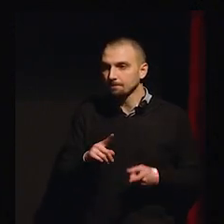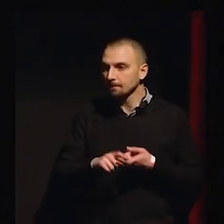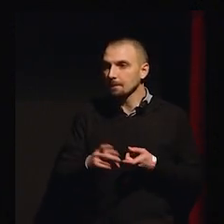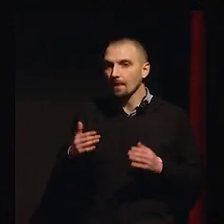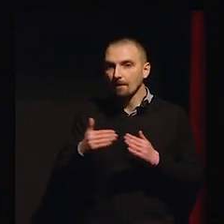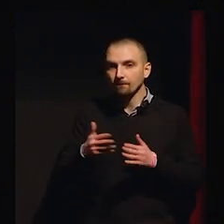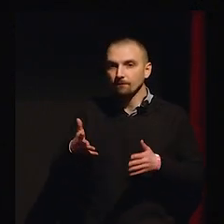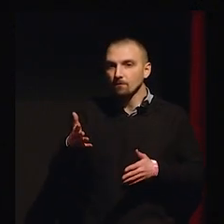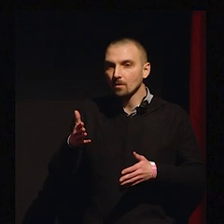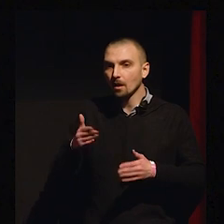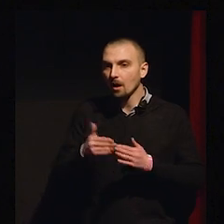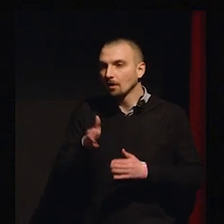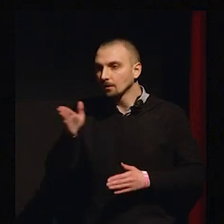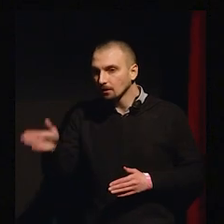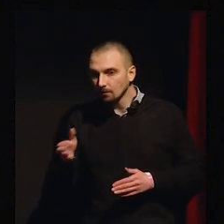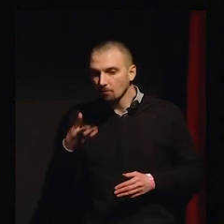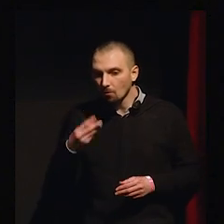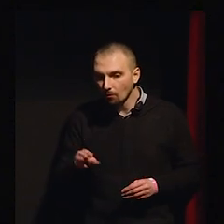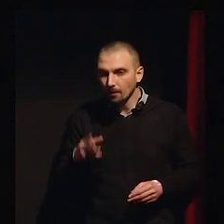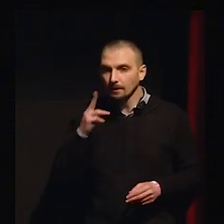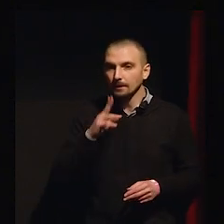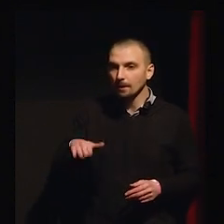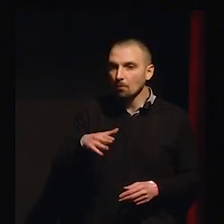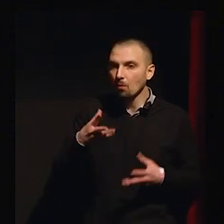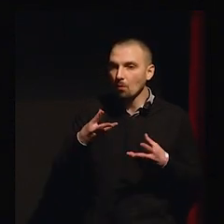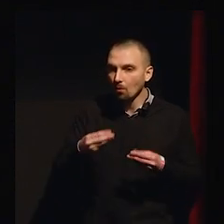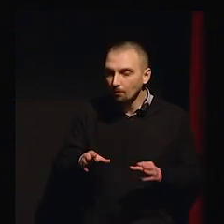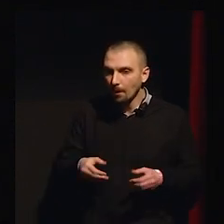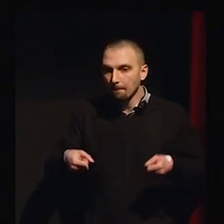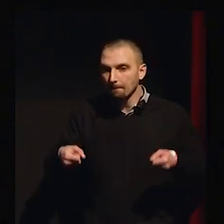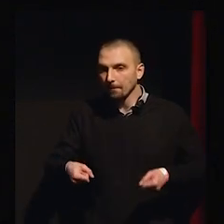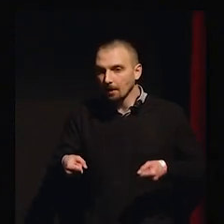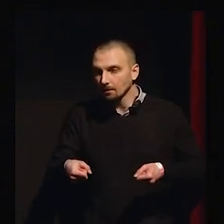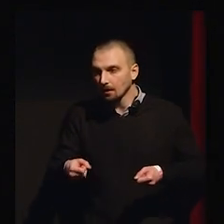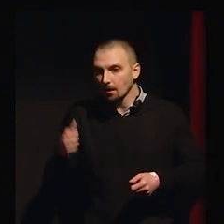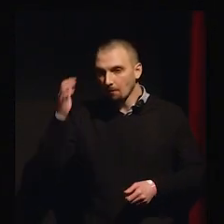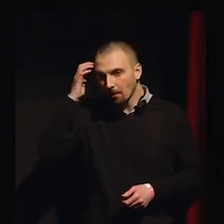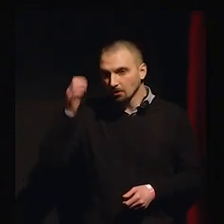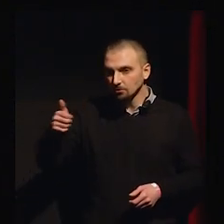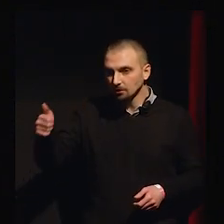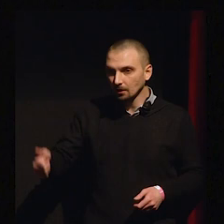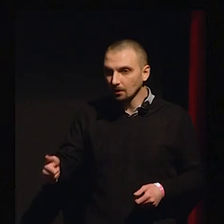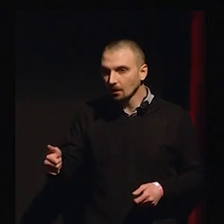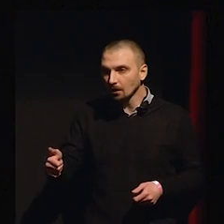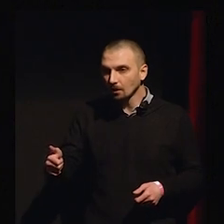women could not go to homes for cleaning. The stairs couldn’t be cleaned. Men couldn’t work at the marketplaces.